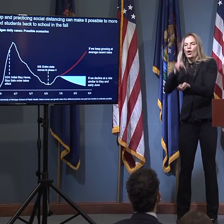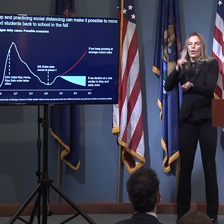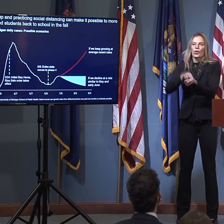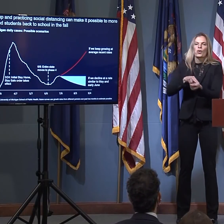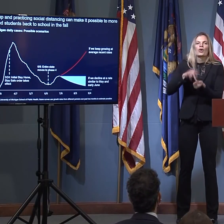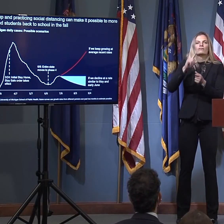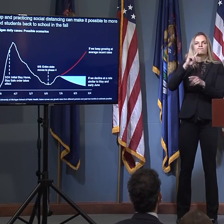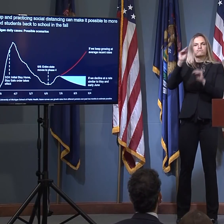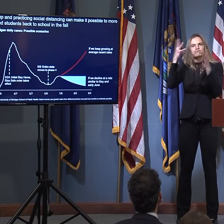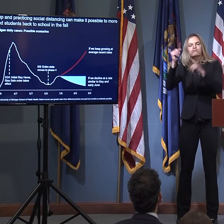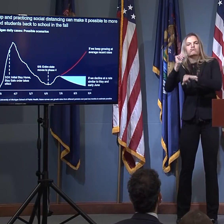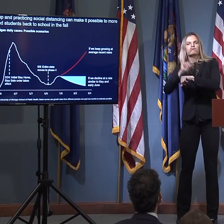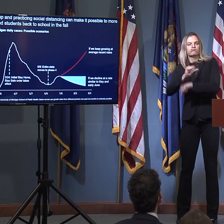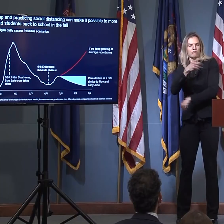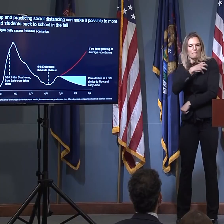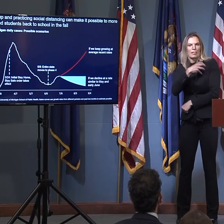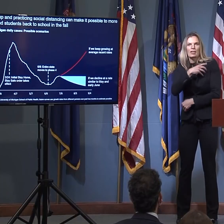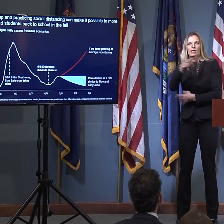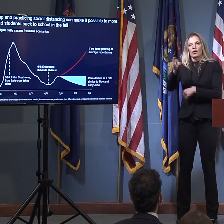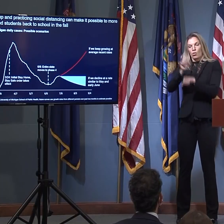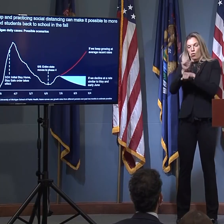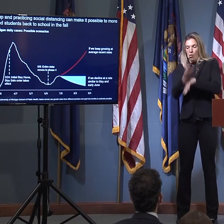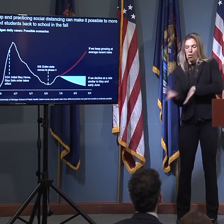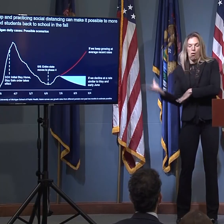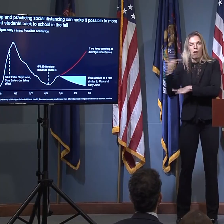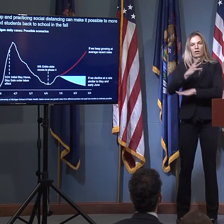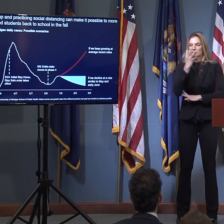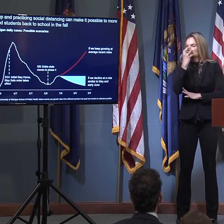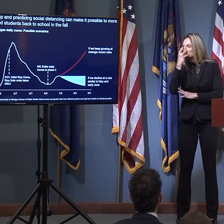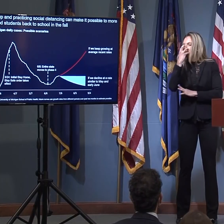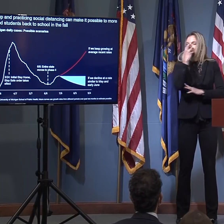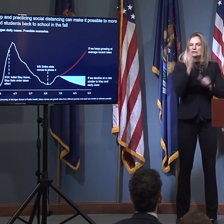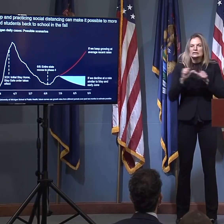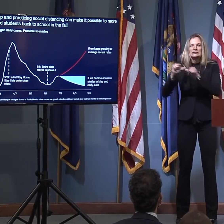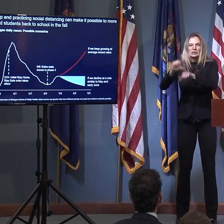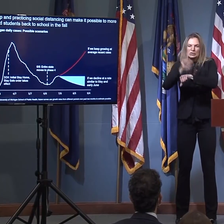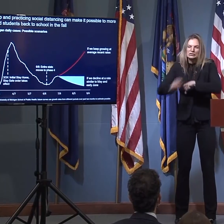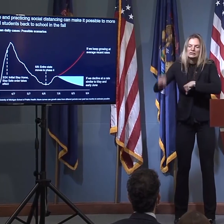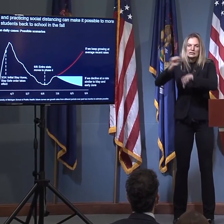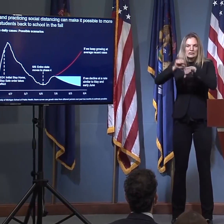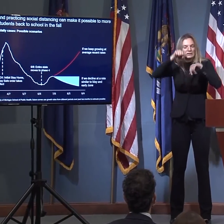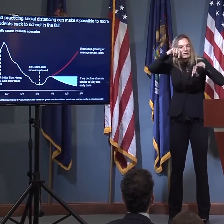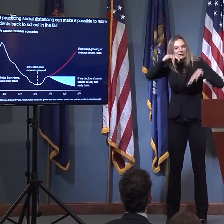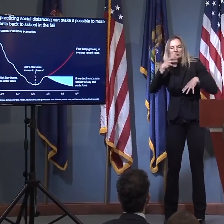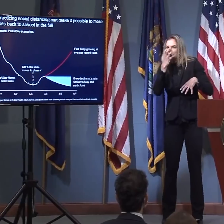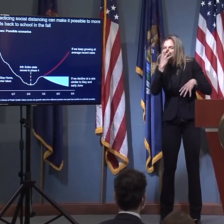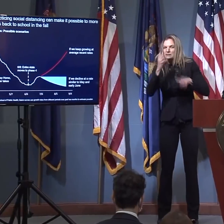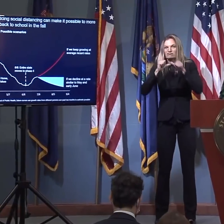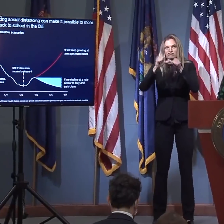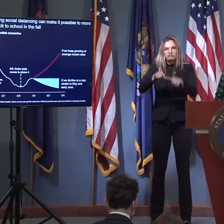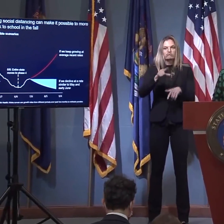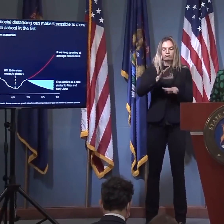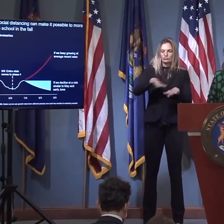THIS CRISIS HAVE GONE WITHOUT TAKING OFF THEIR MASKS EVERY SINGLE DAY ALL DAY LONG.